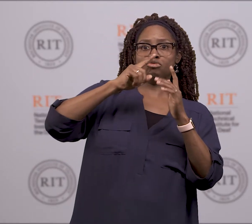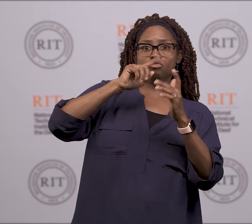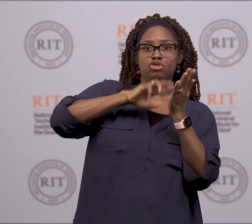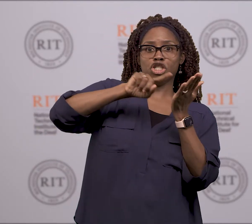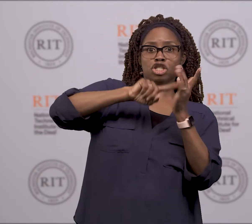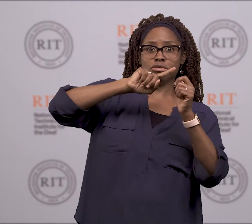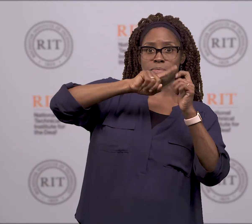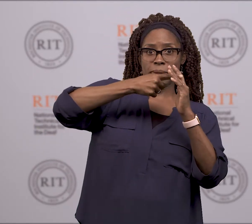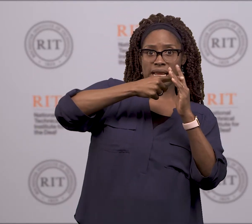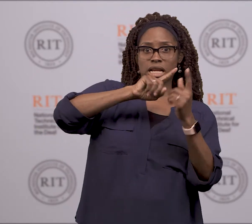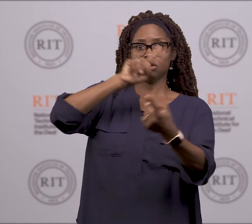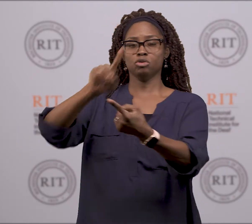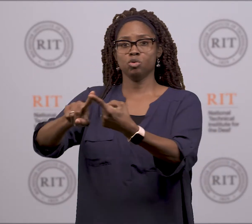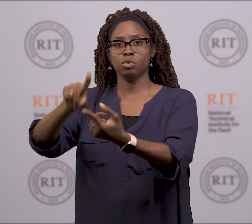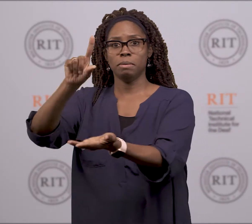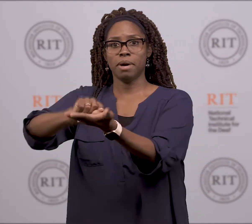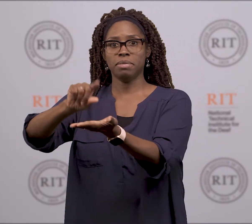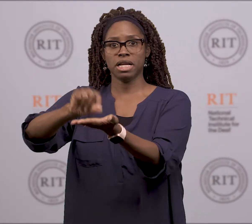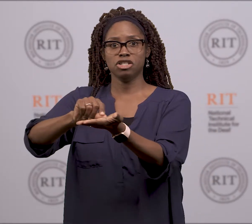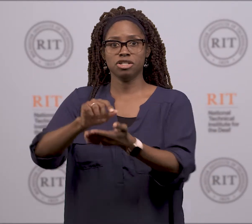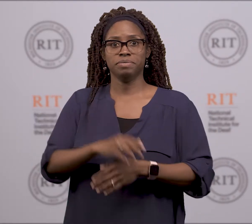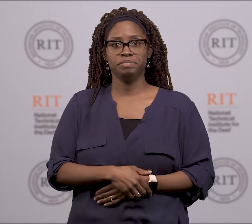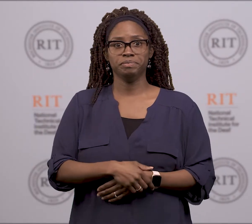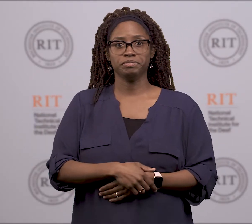from the initial research idea to publication.